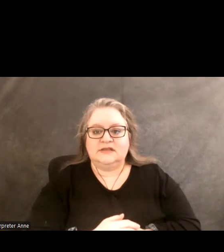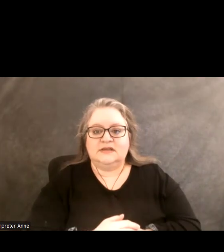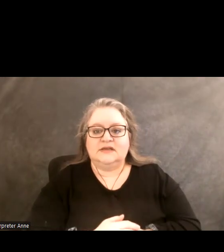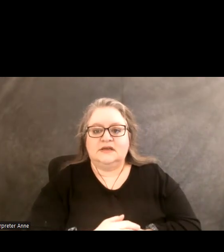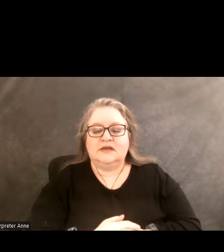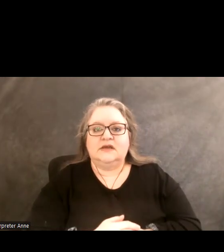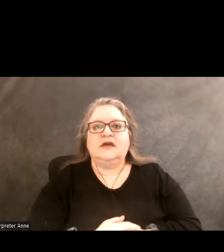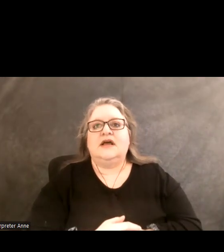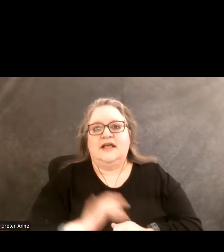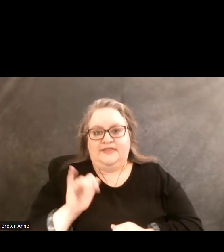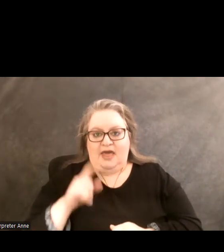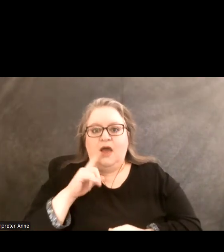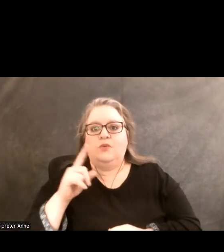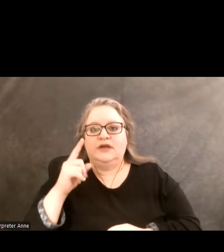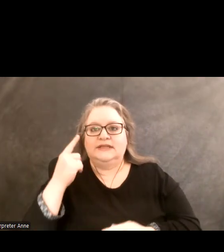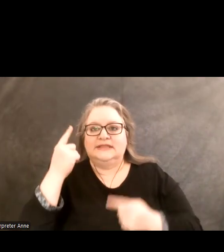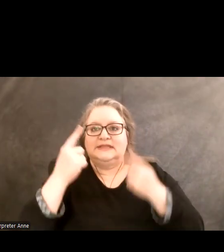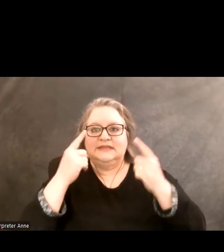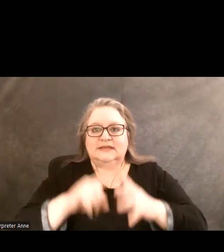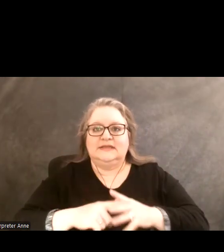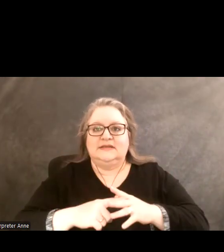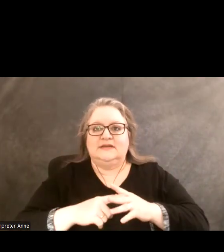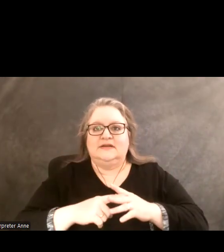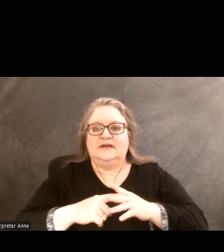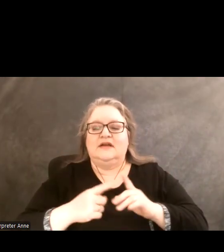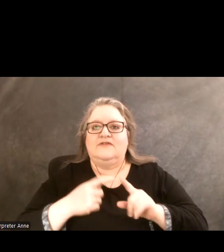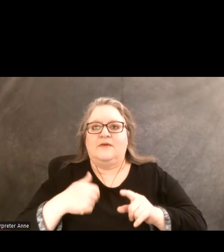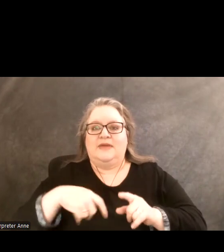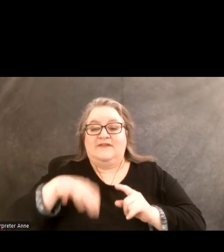conceived around my finding an accessible way for me to